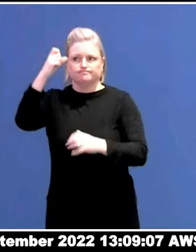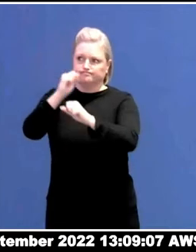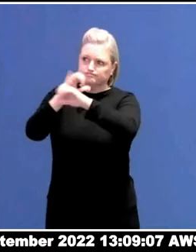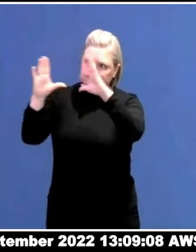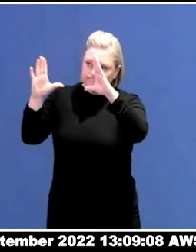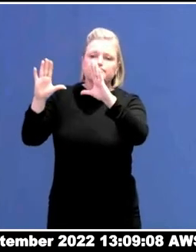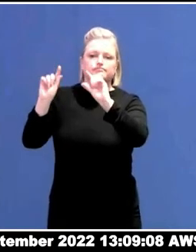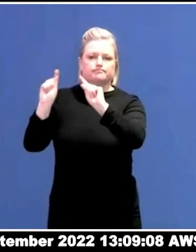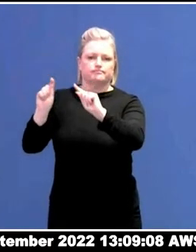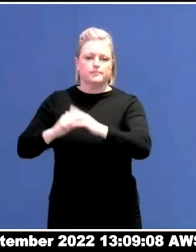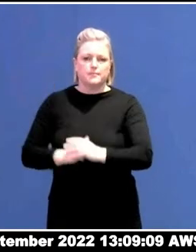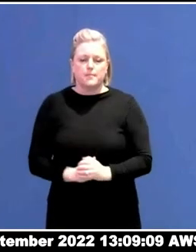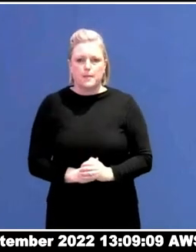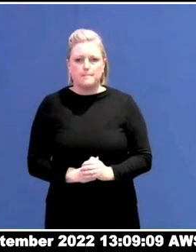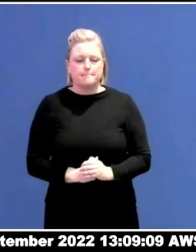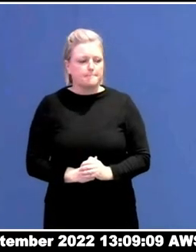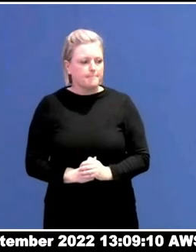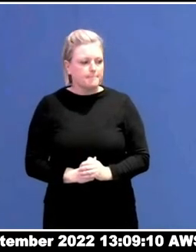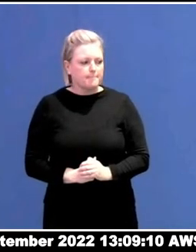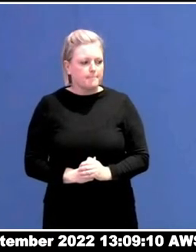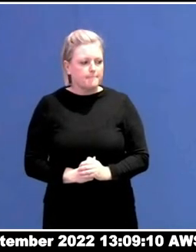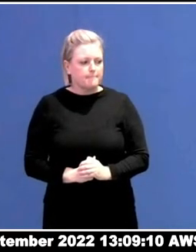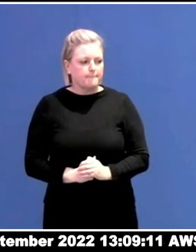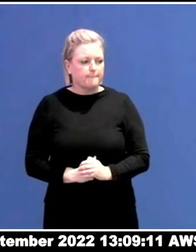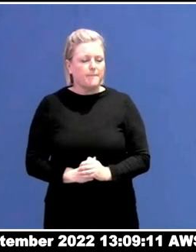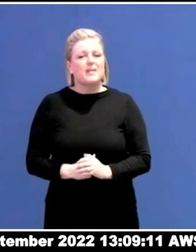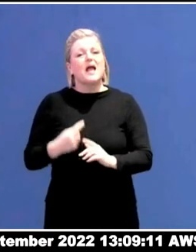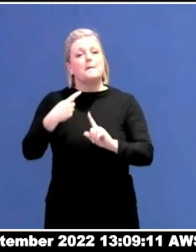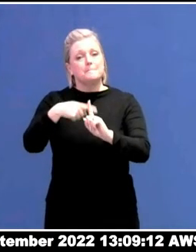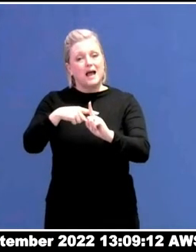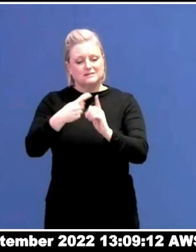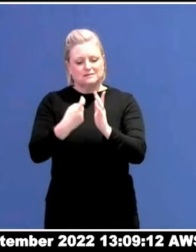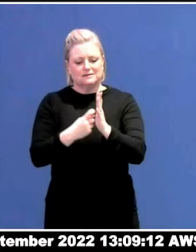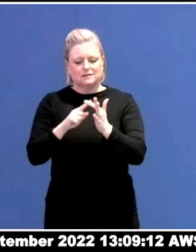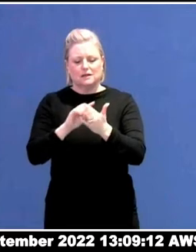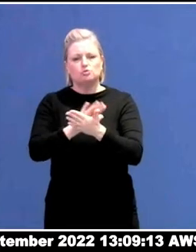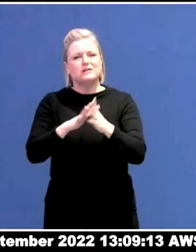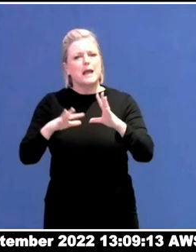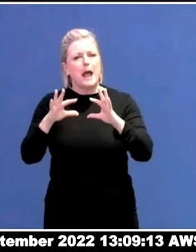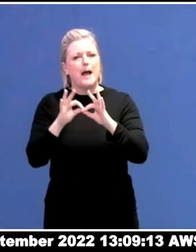prison should be, focused, obviously, on rehabilitation instead of just a punitive